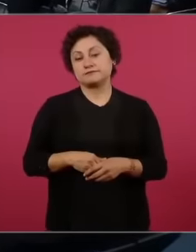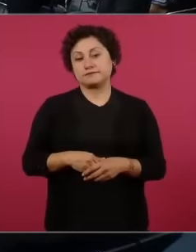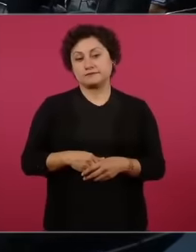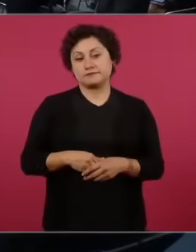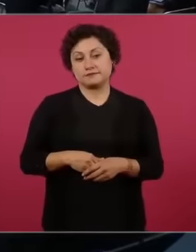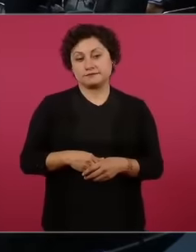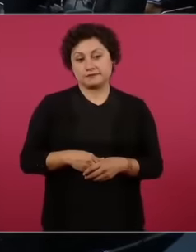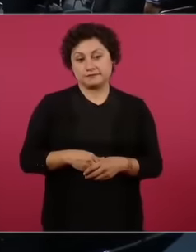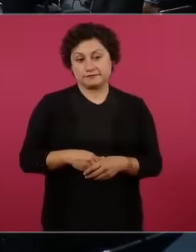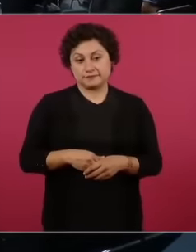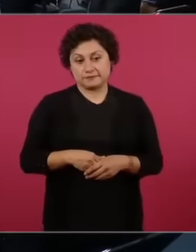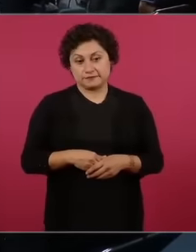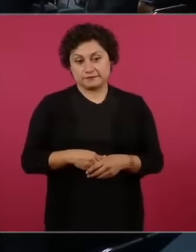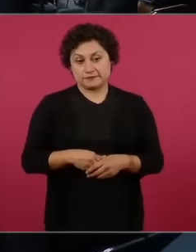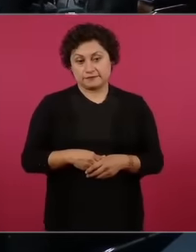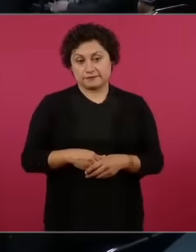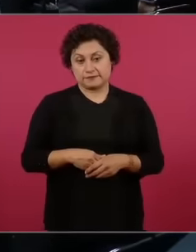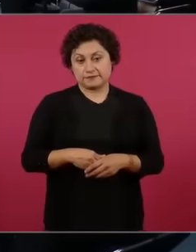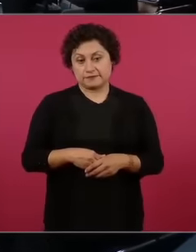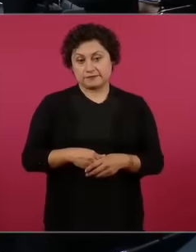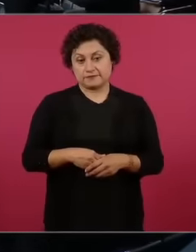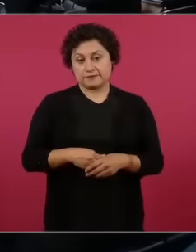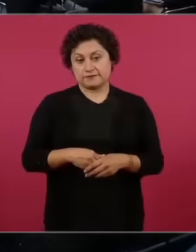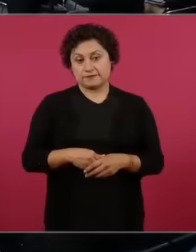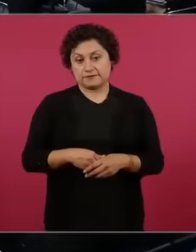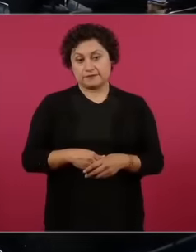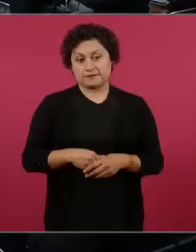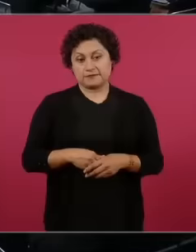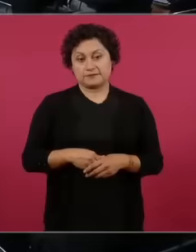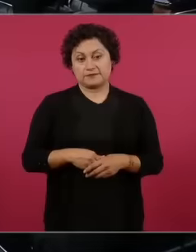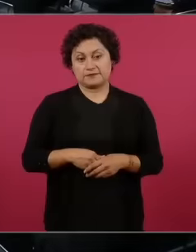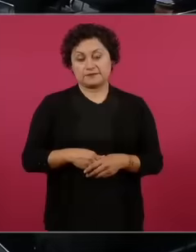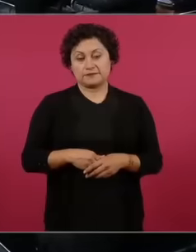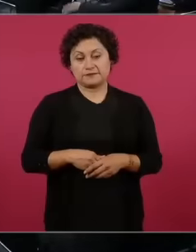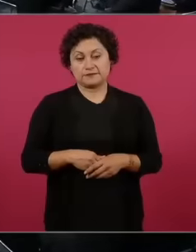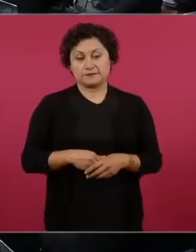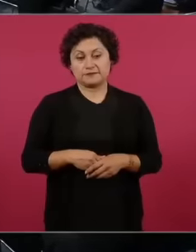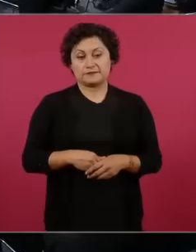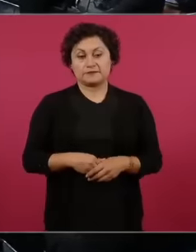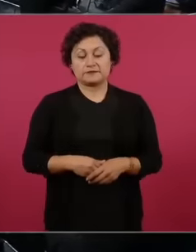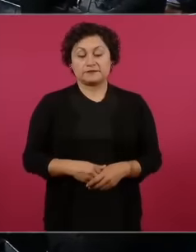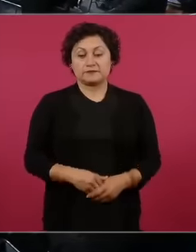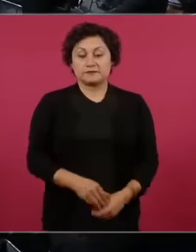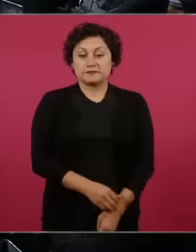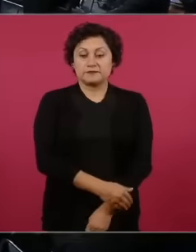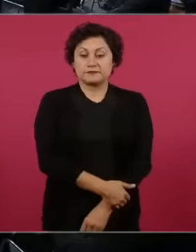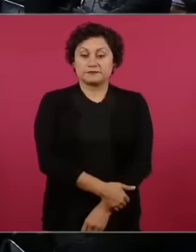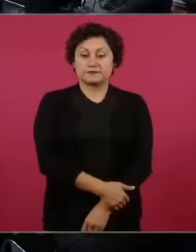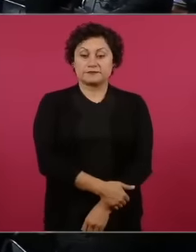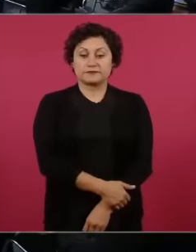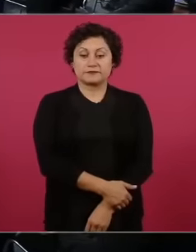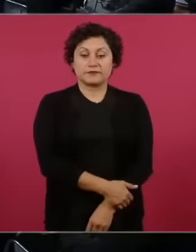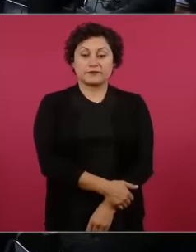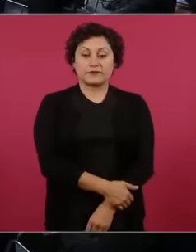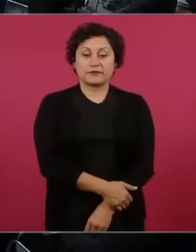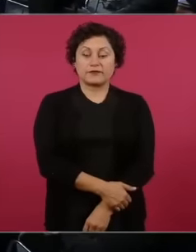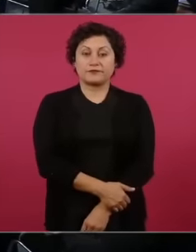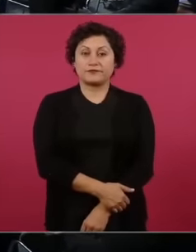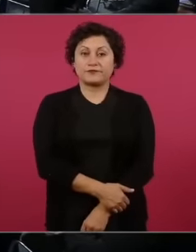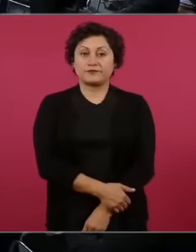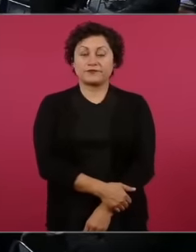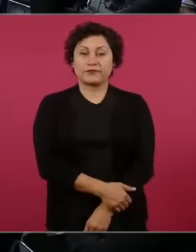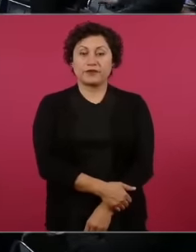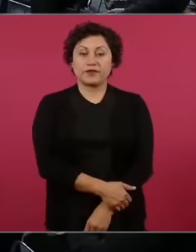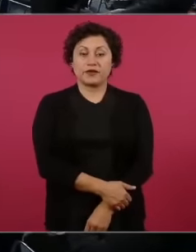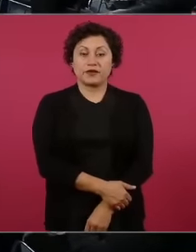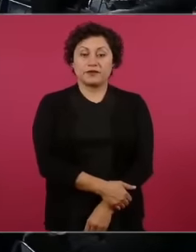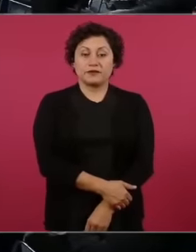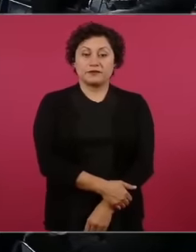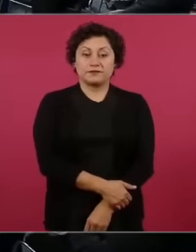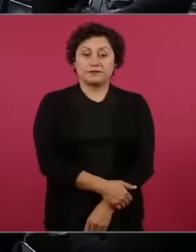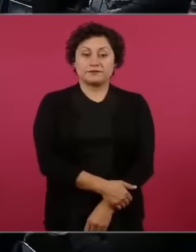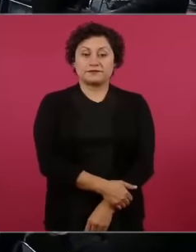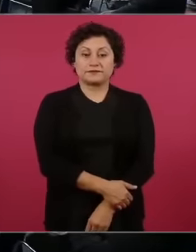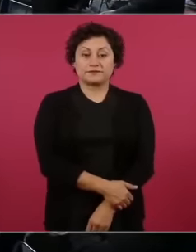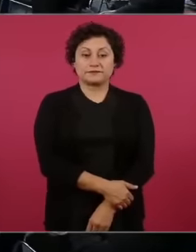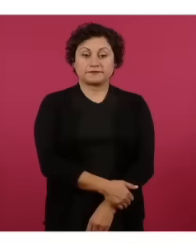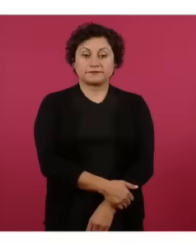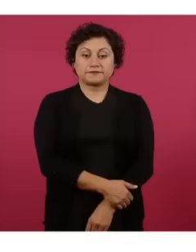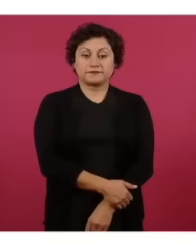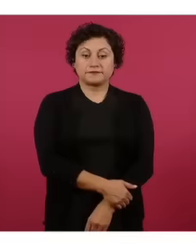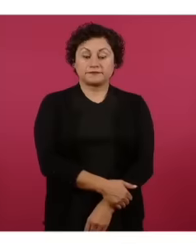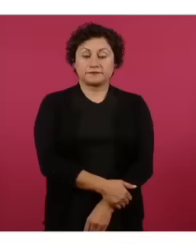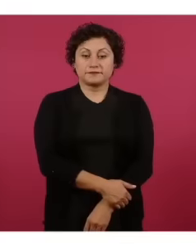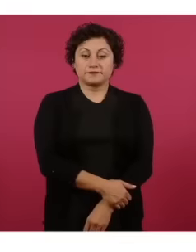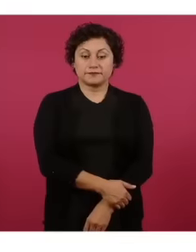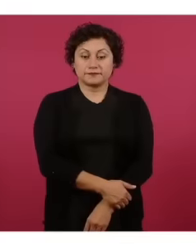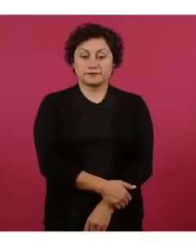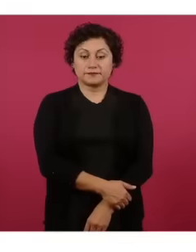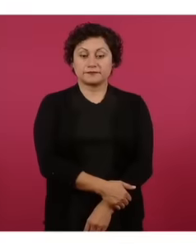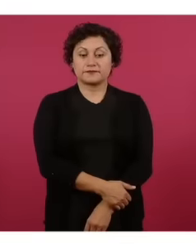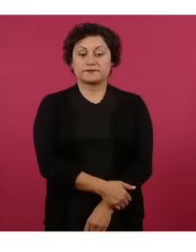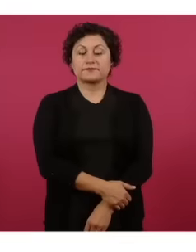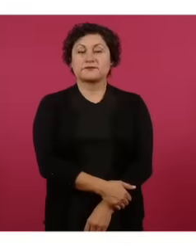Japan we recently had